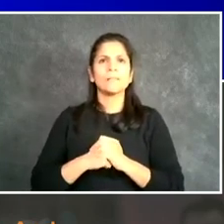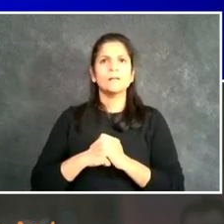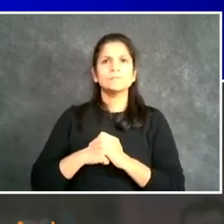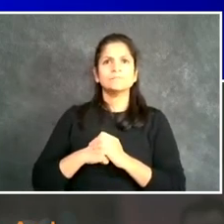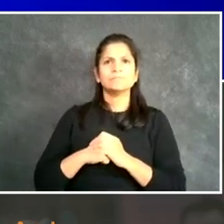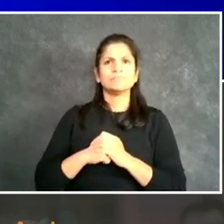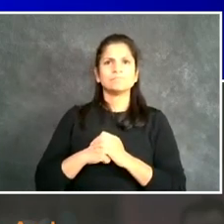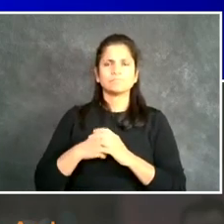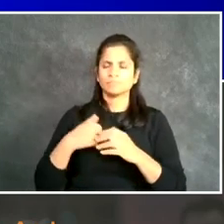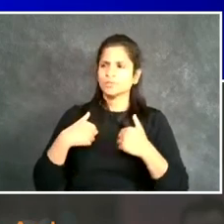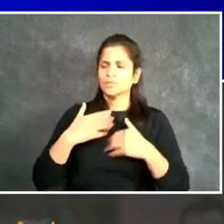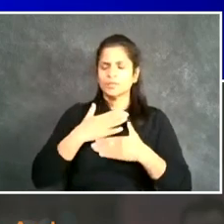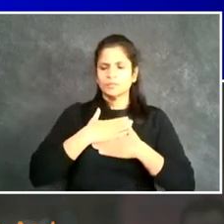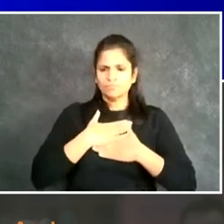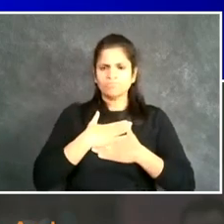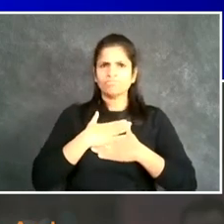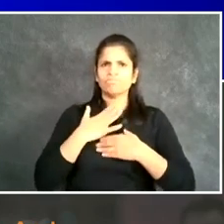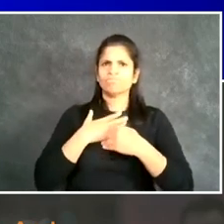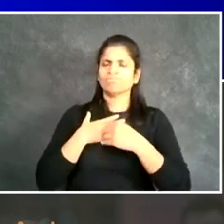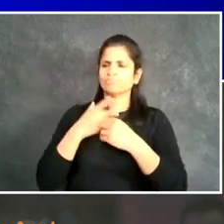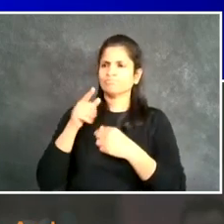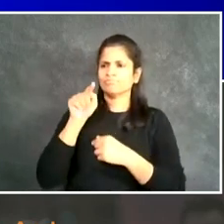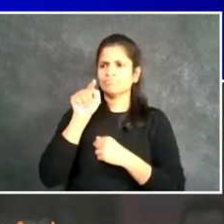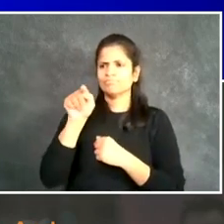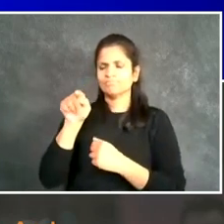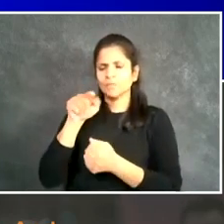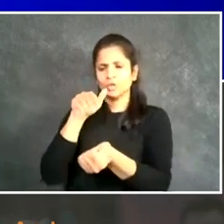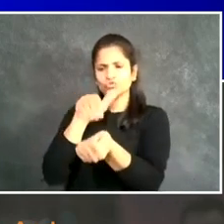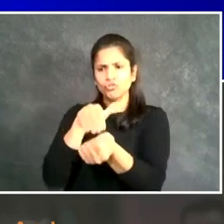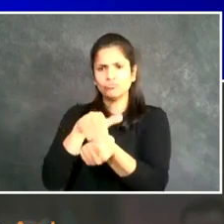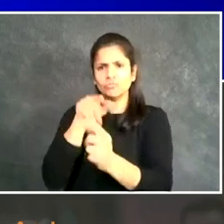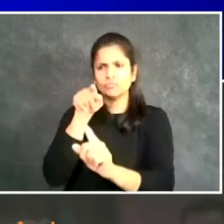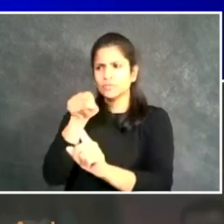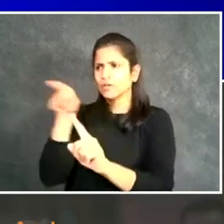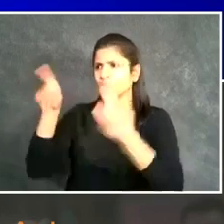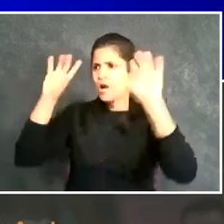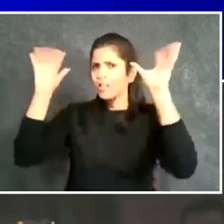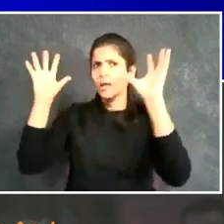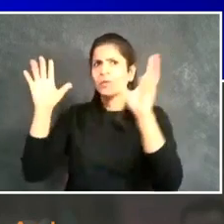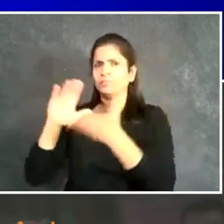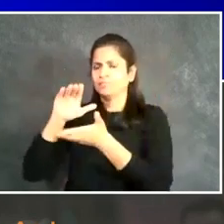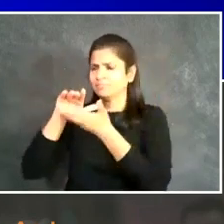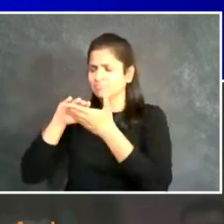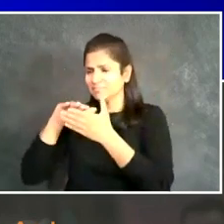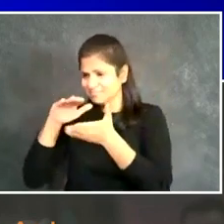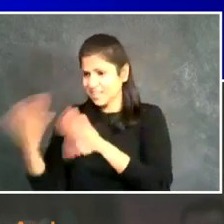WE OWE THESE WORKERS THE WORLD THAT WE WILL ENJOY AFTER